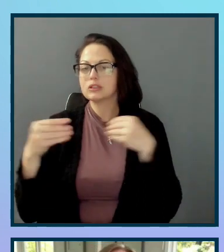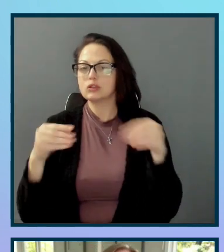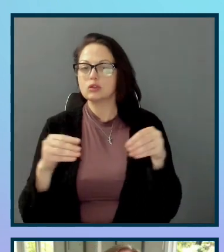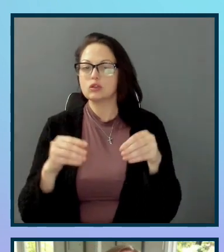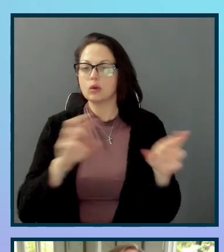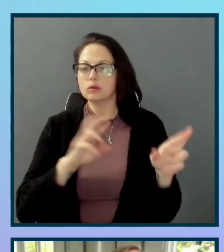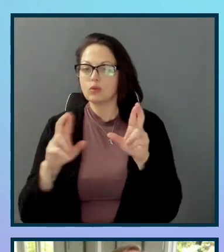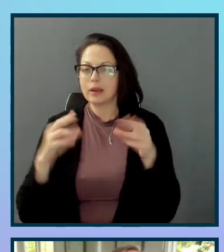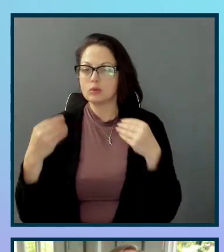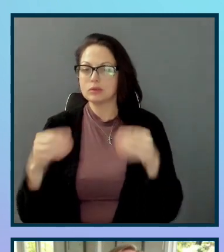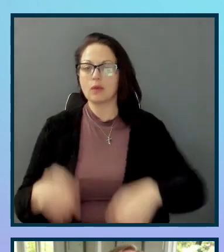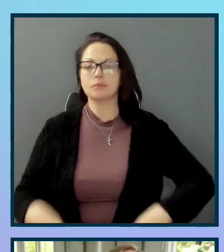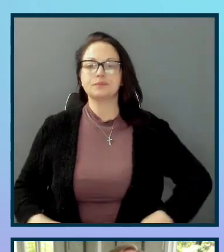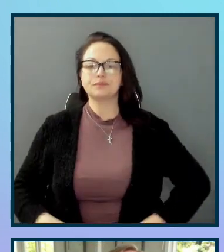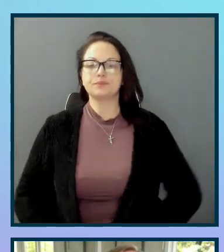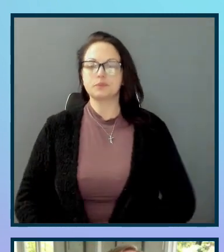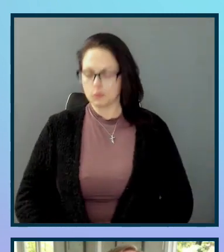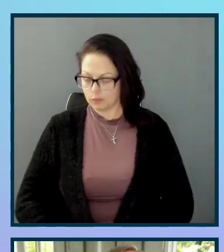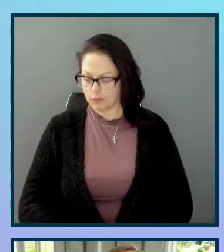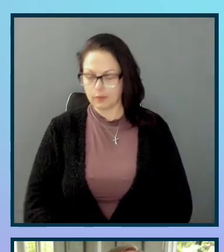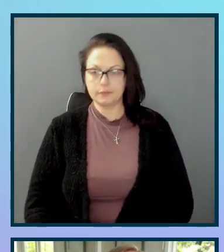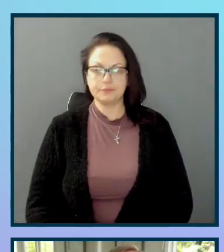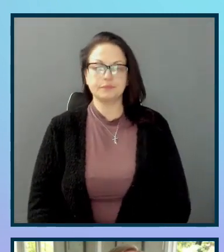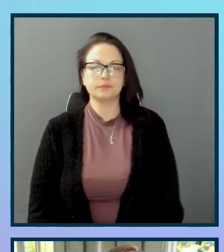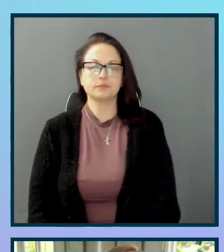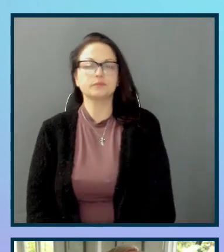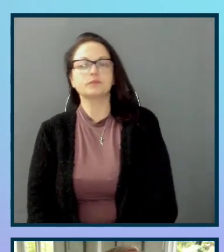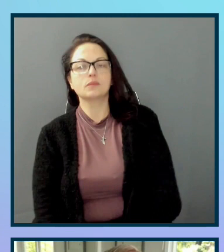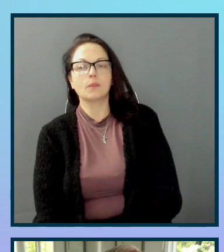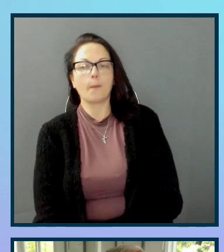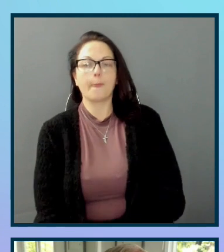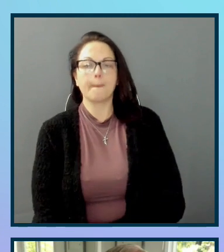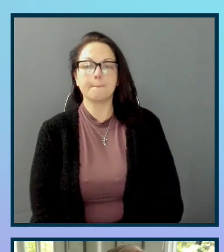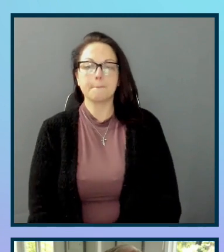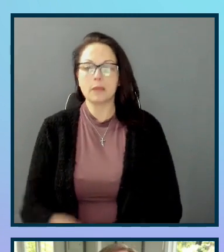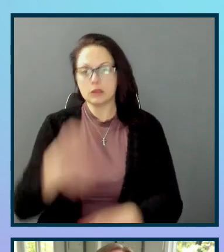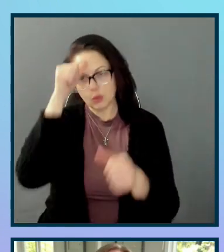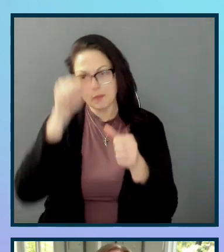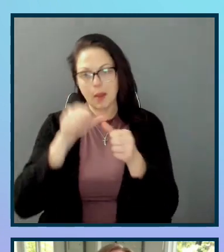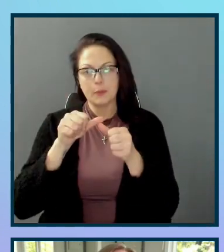And remember now, we're in the part of the pipeline where we're maybe conceptualizing products